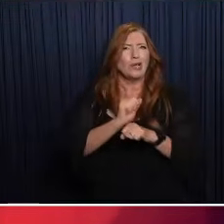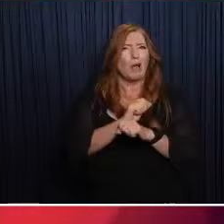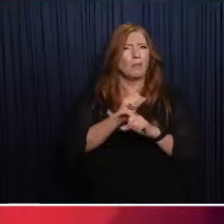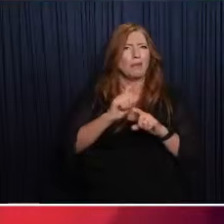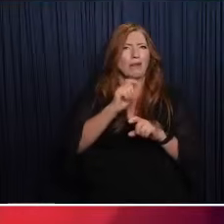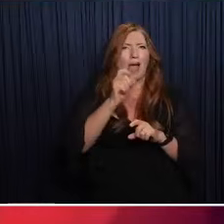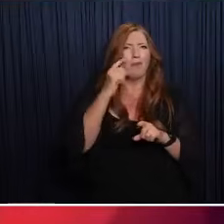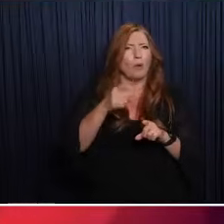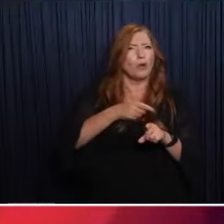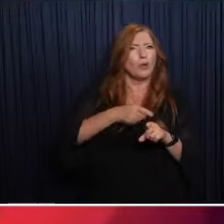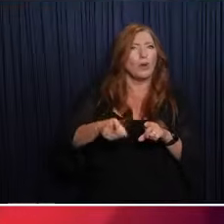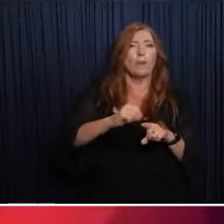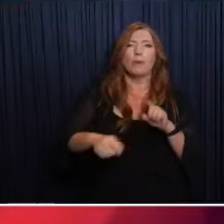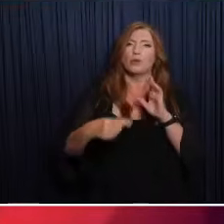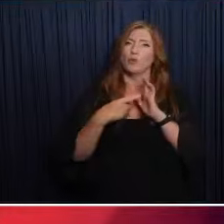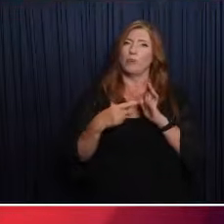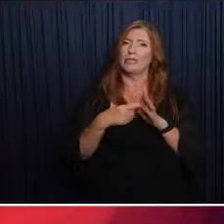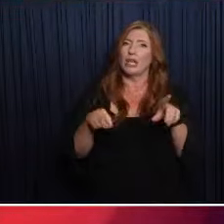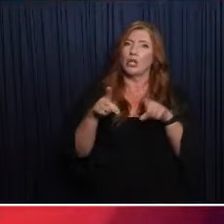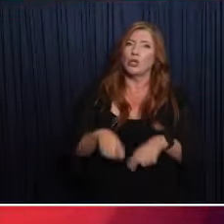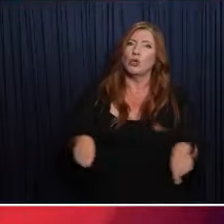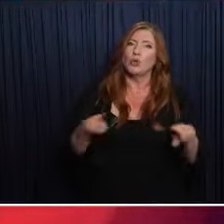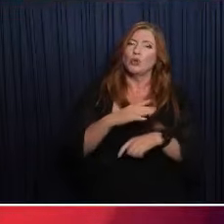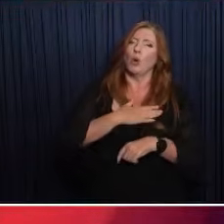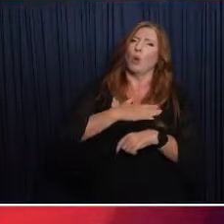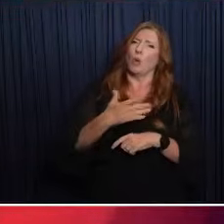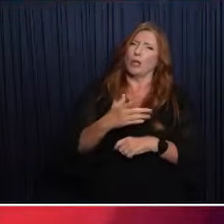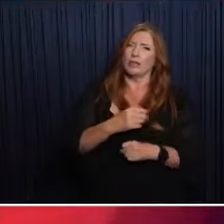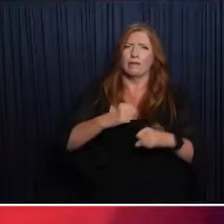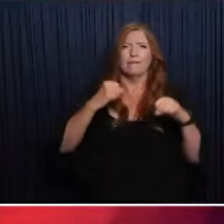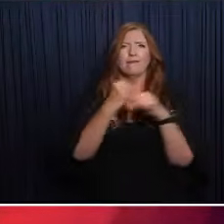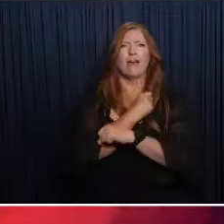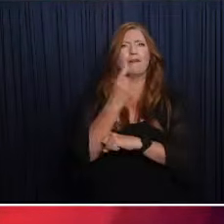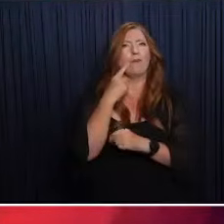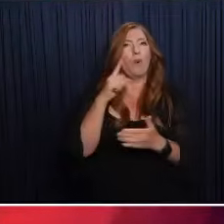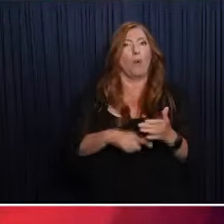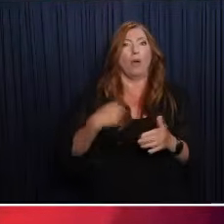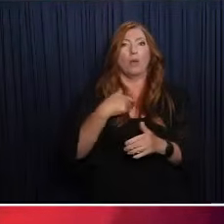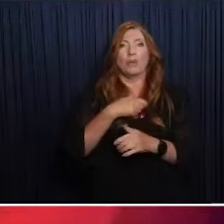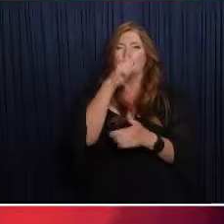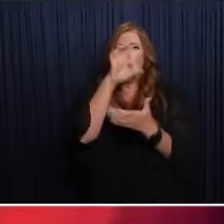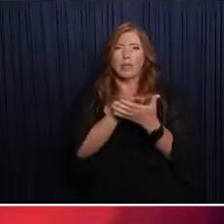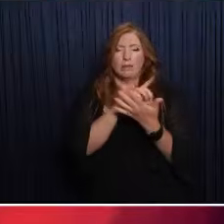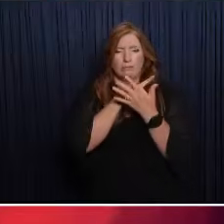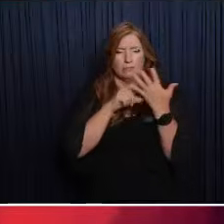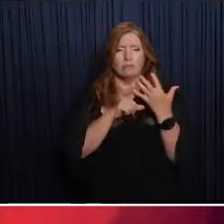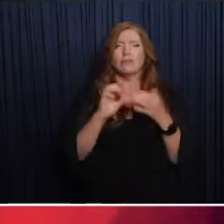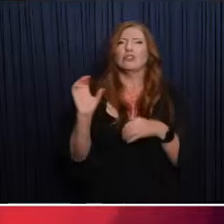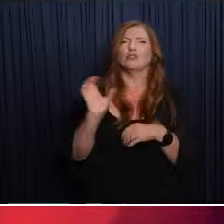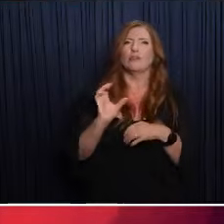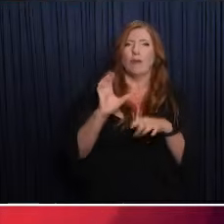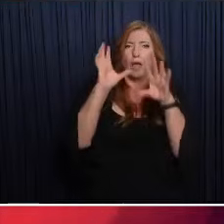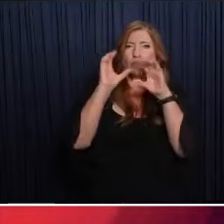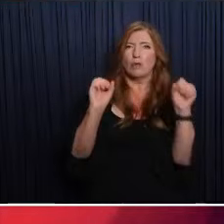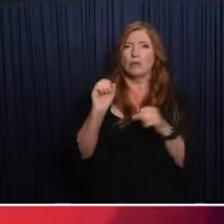OFFICE WHO TRULY WANT TO BE A CIVIL SERVANT, WHO ARE GOING THERE TO REPRESENT YOU AND STAND